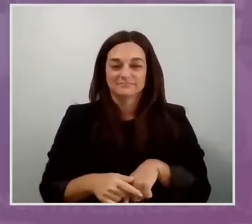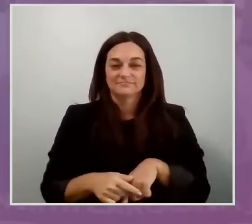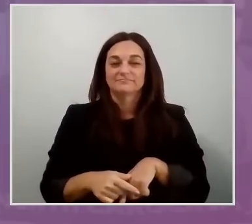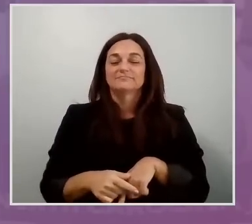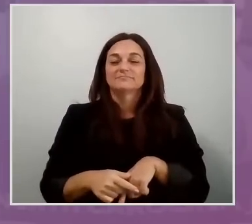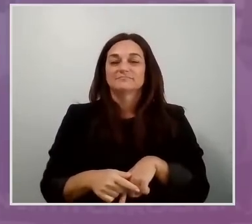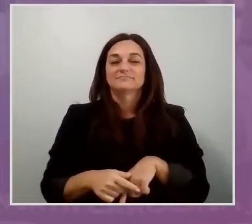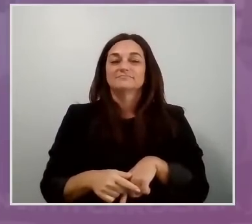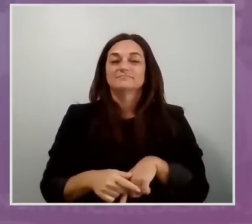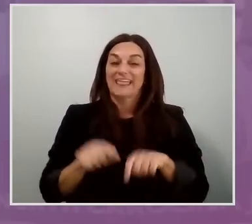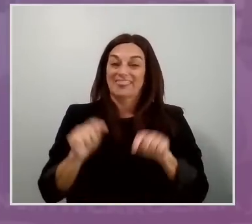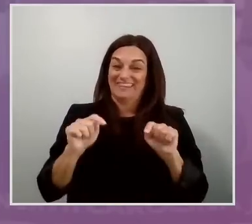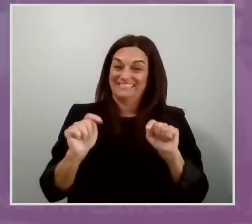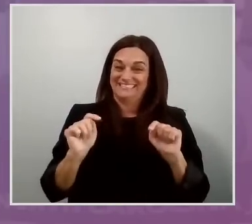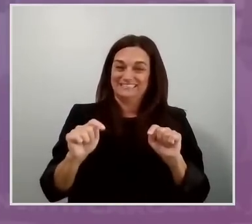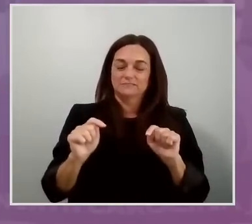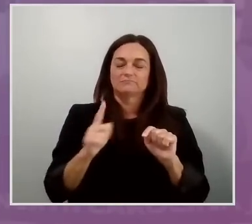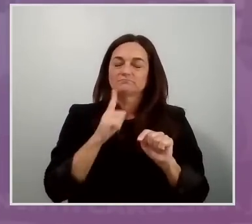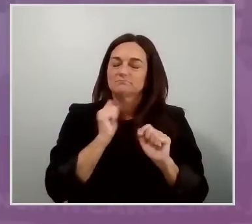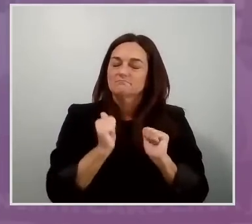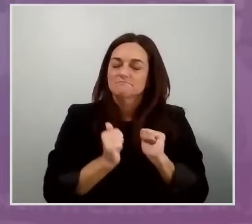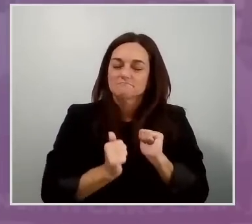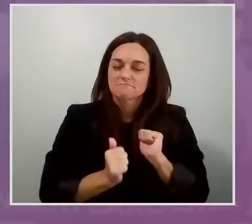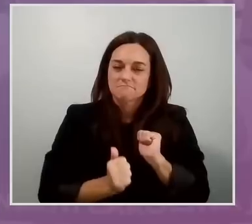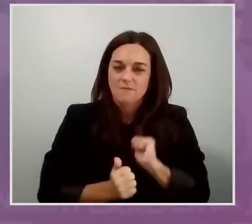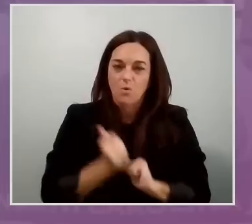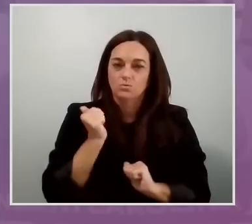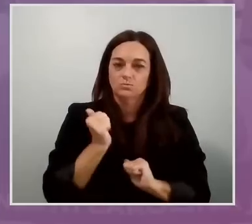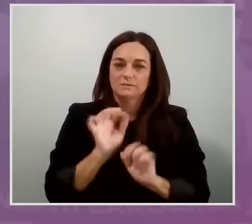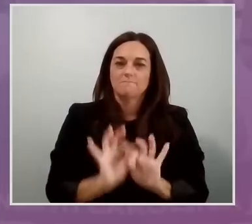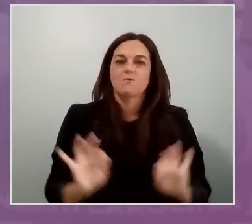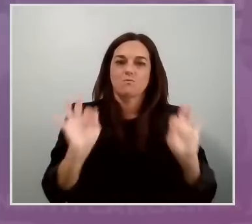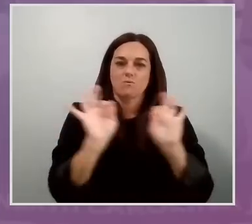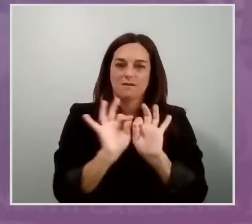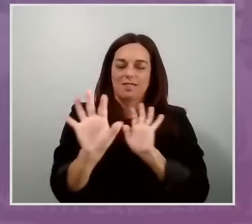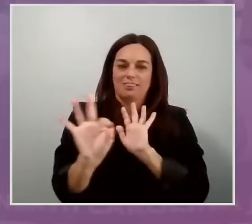CAROLINA BLUE UP AND DOWN THE BALLOT.